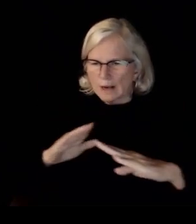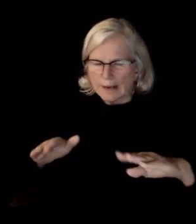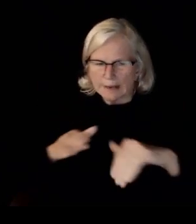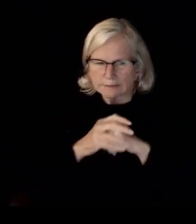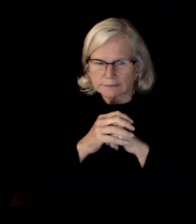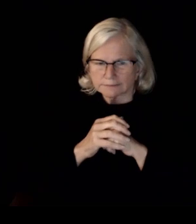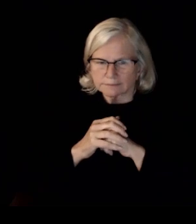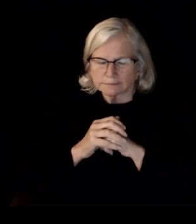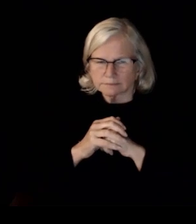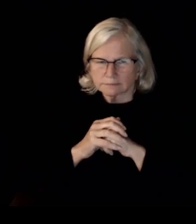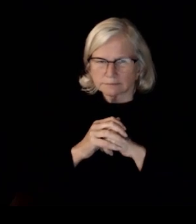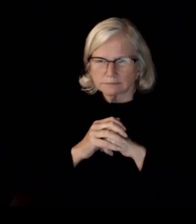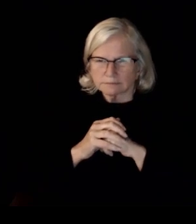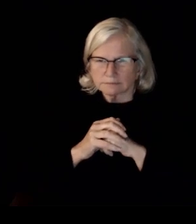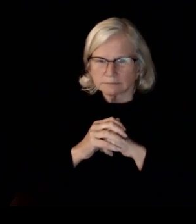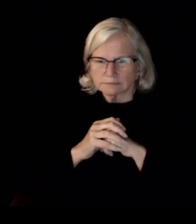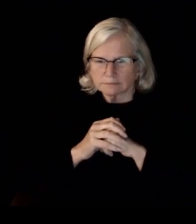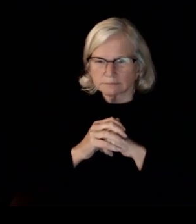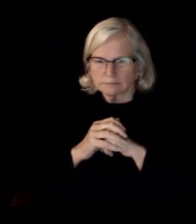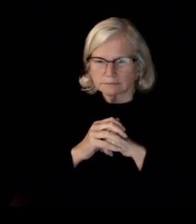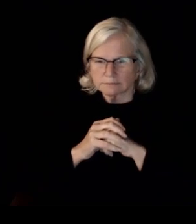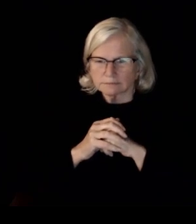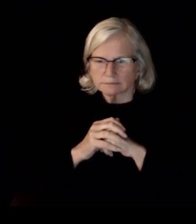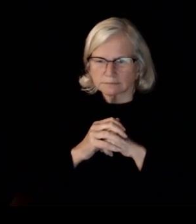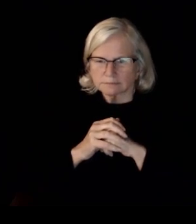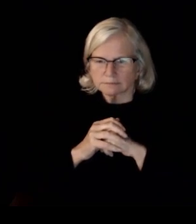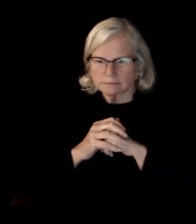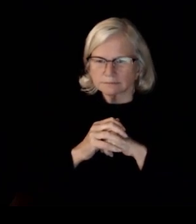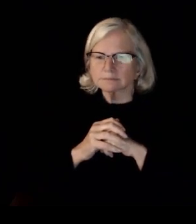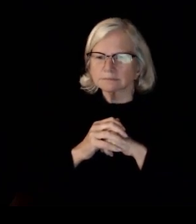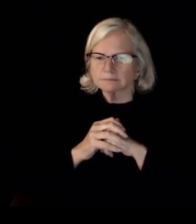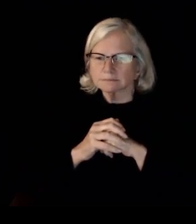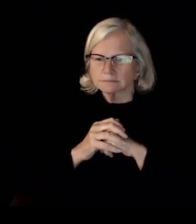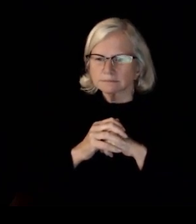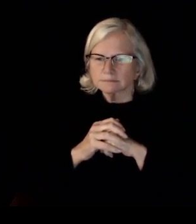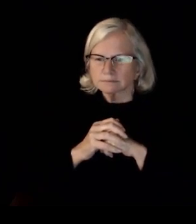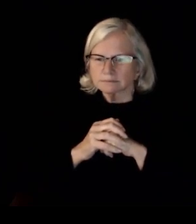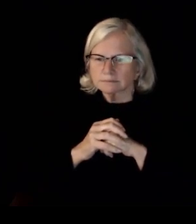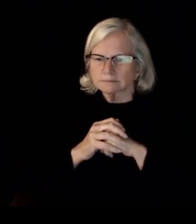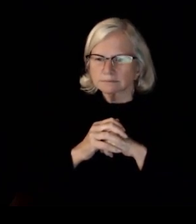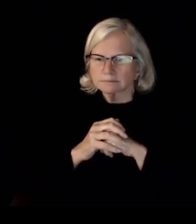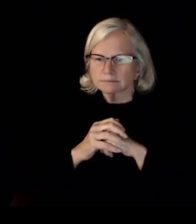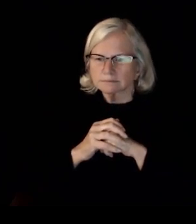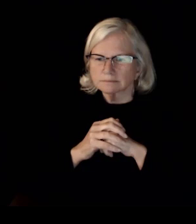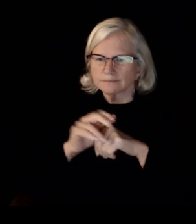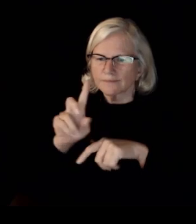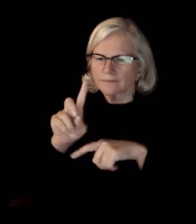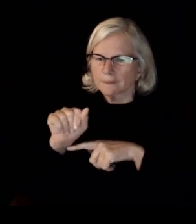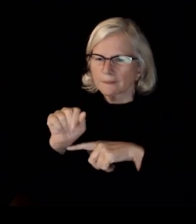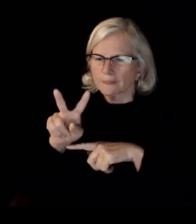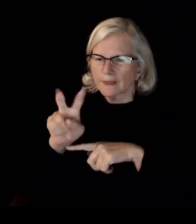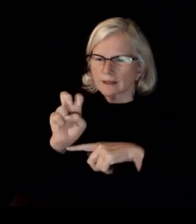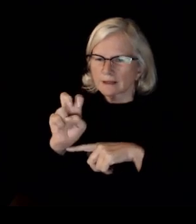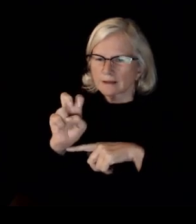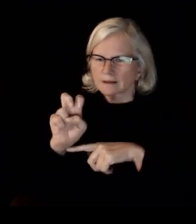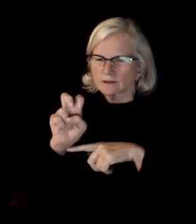Hi can you guys hear me?